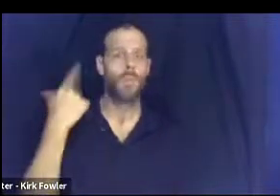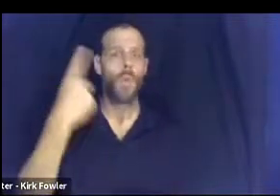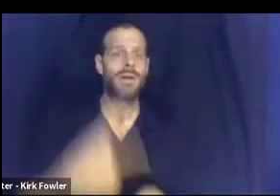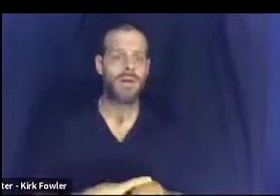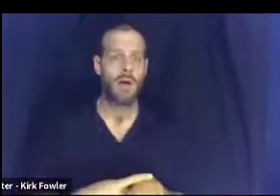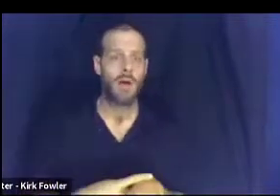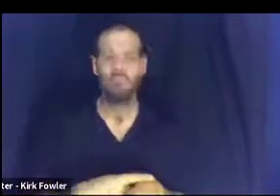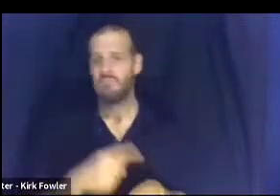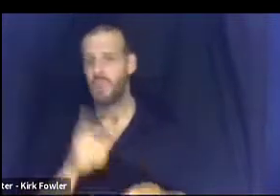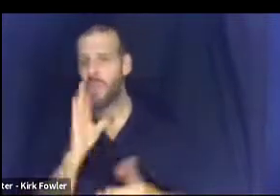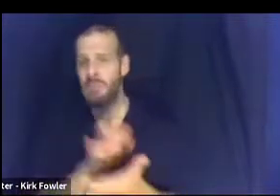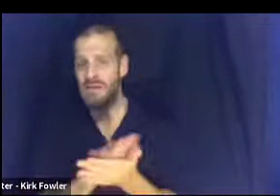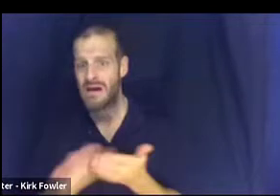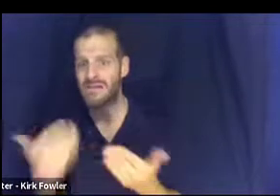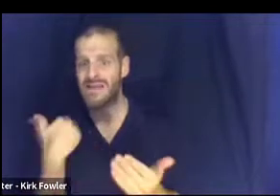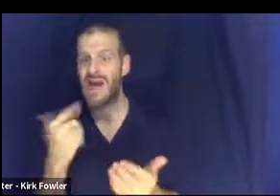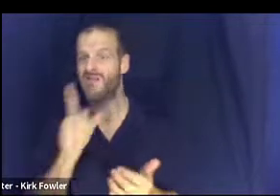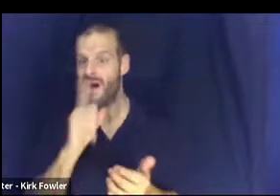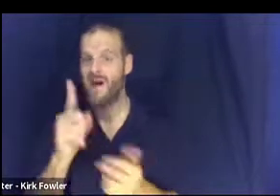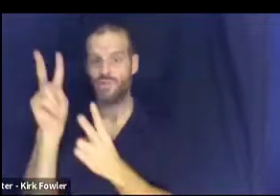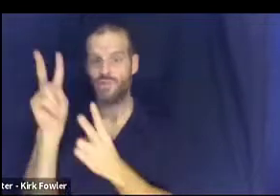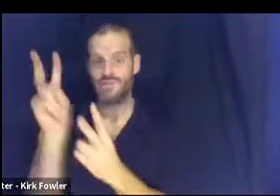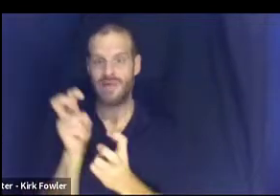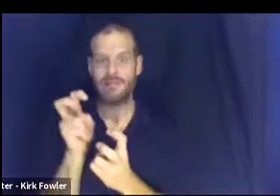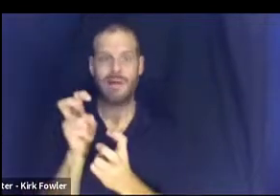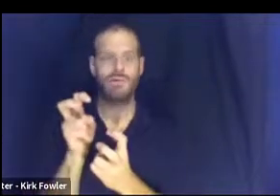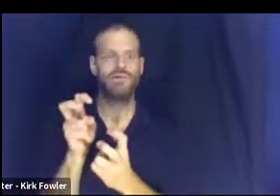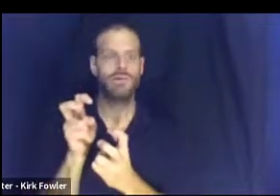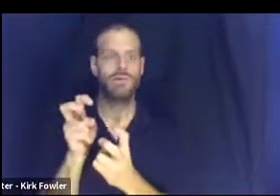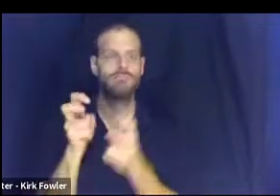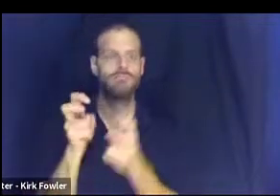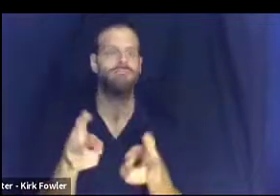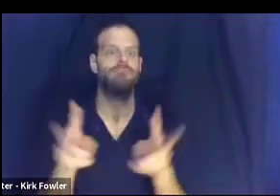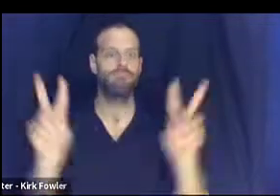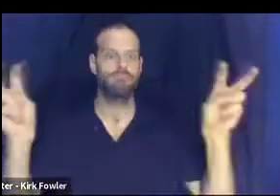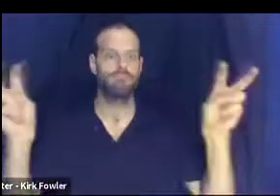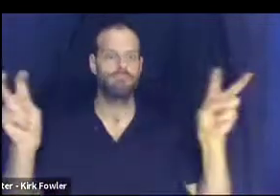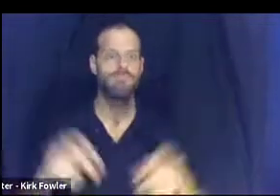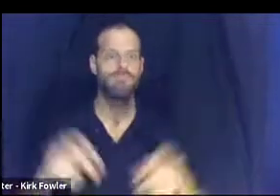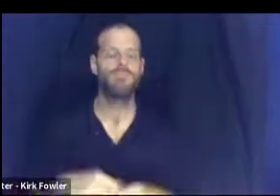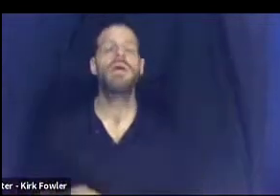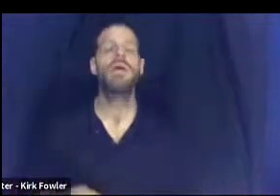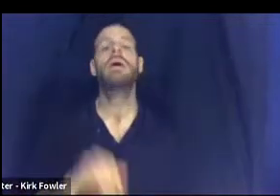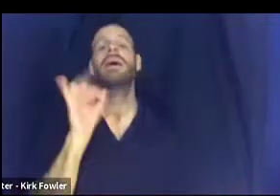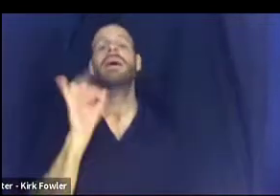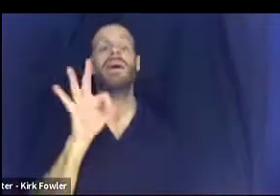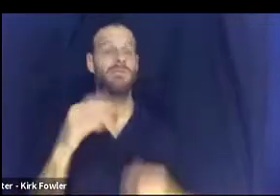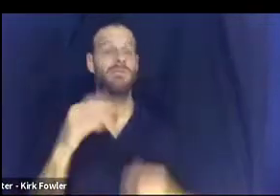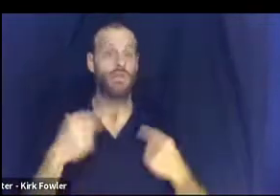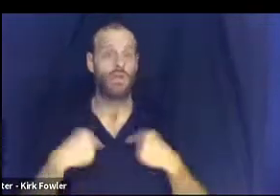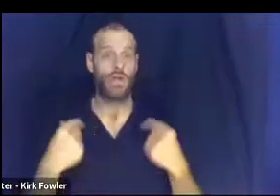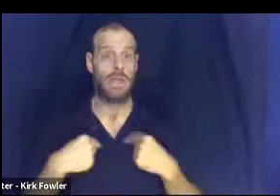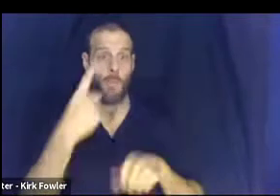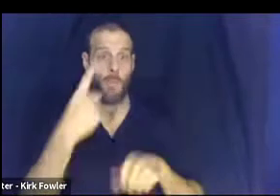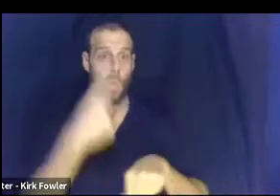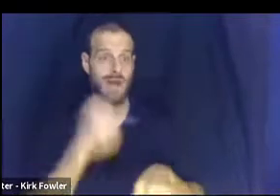So, if you're gonna have gym once a day, and you're only showing the symbol one time,